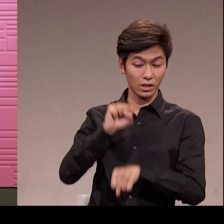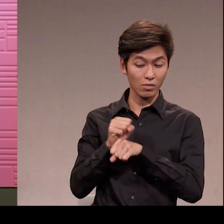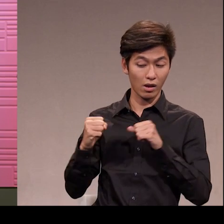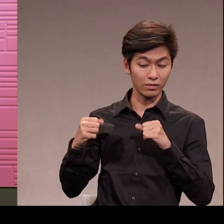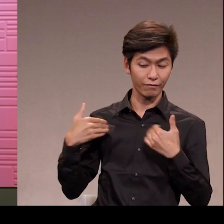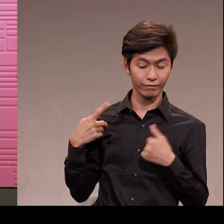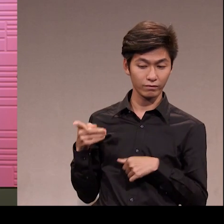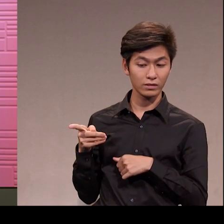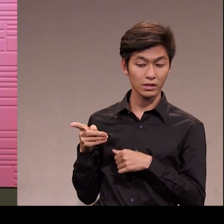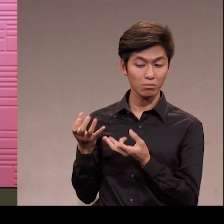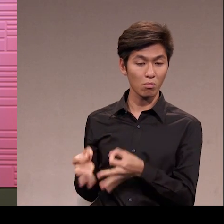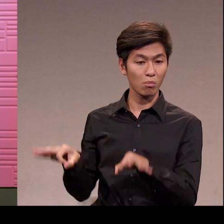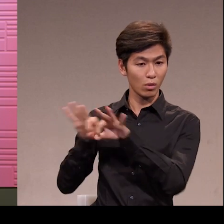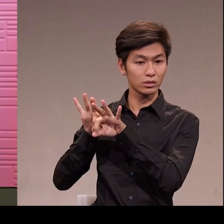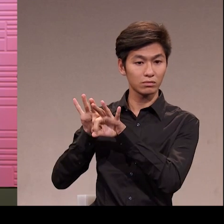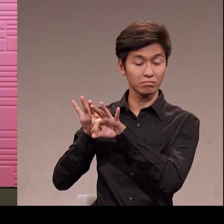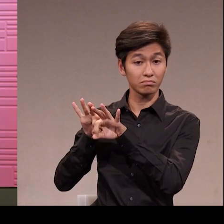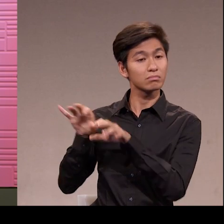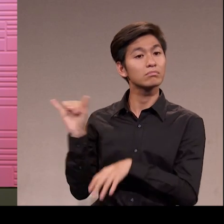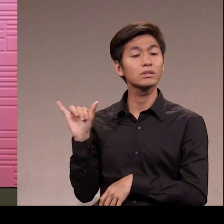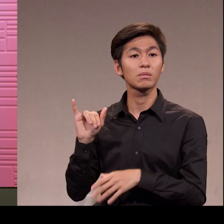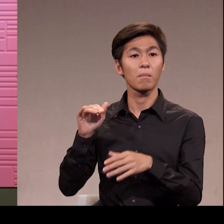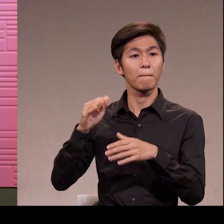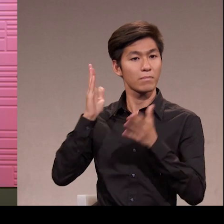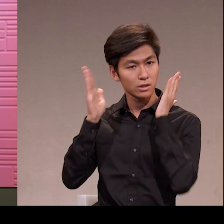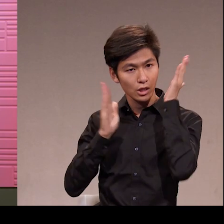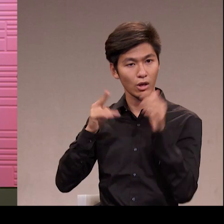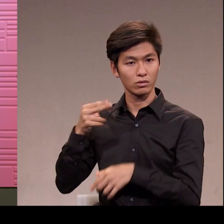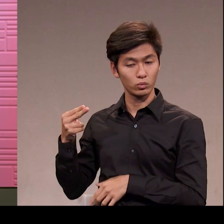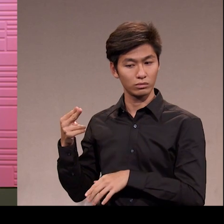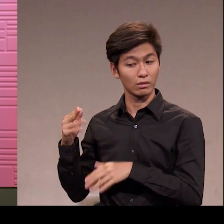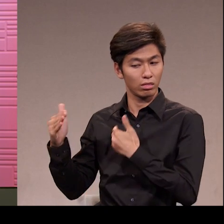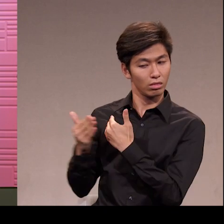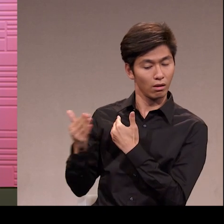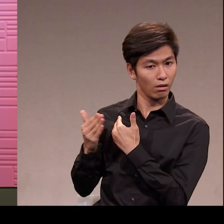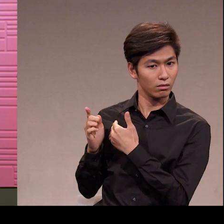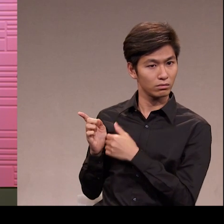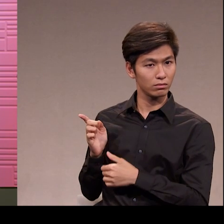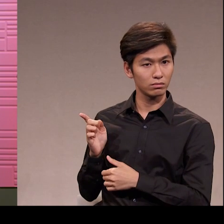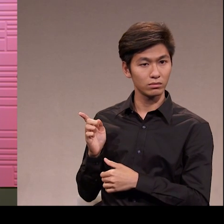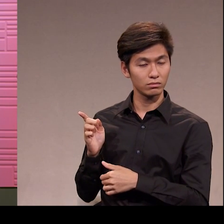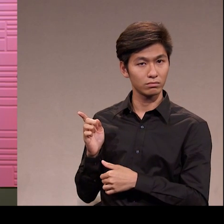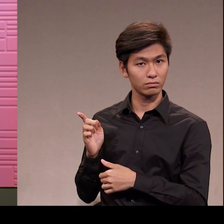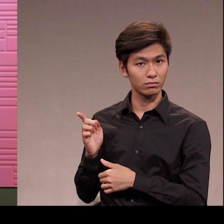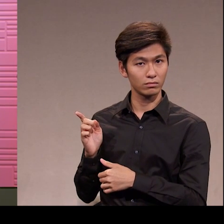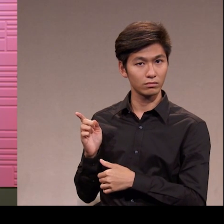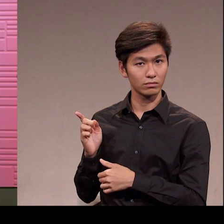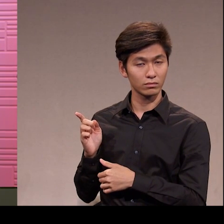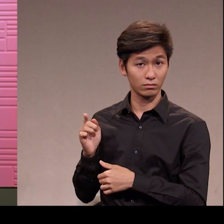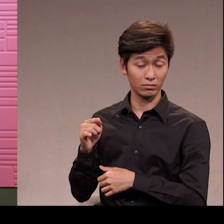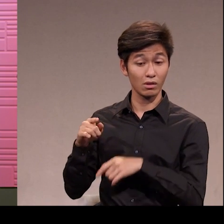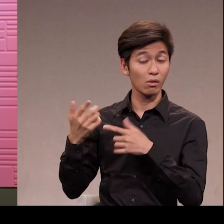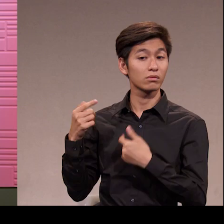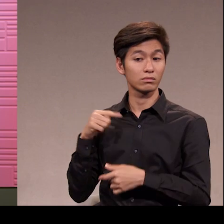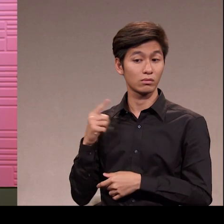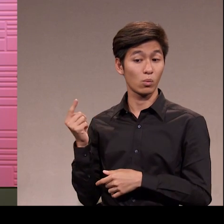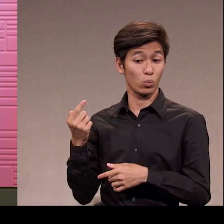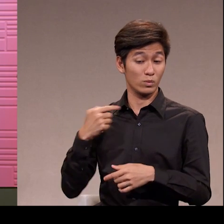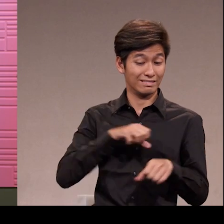Our 2 neighbours, Malaysia and Indonesia, are closely linked with us. I should say we are interdependent.